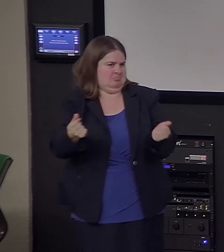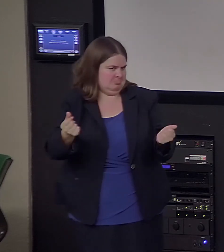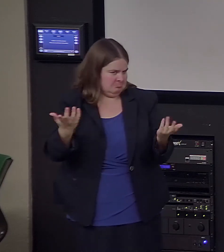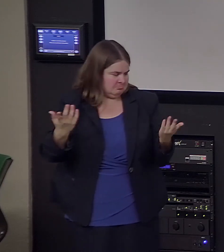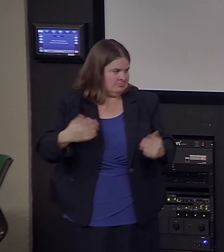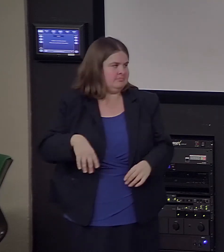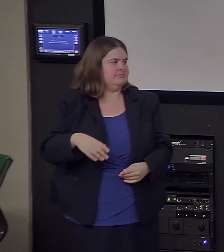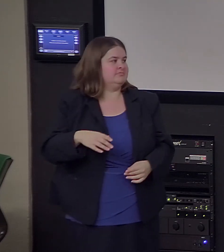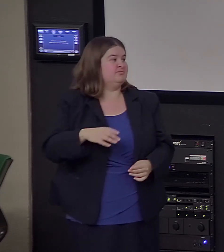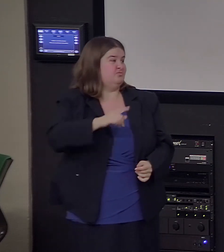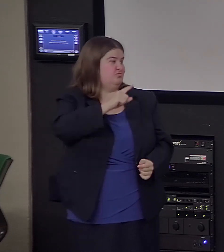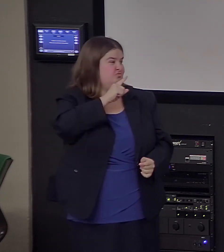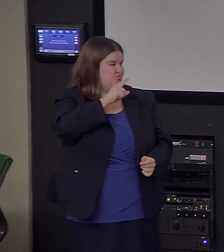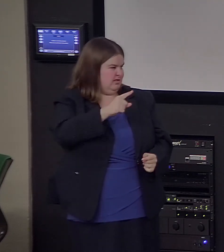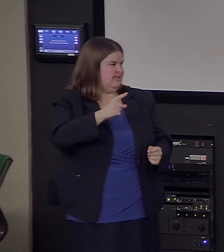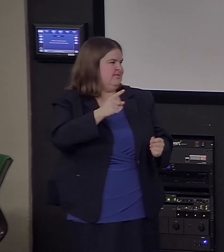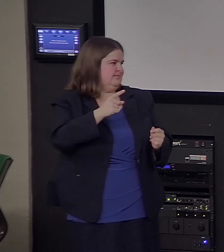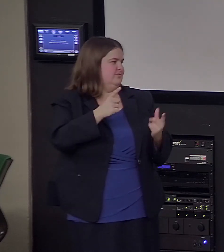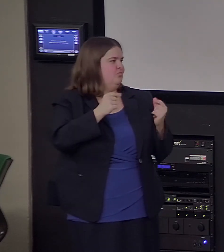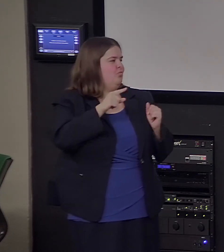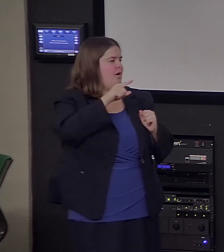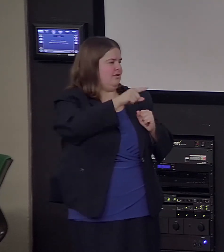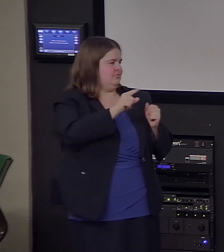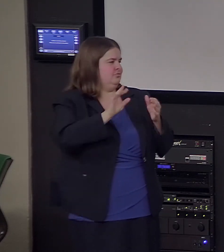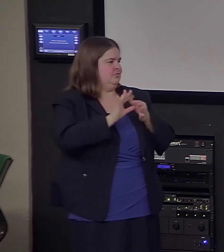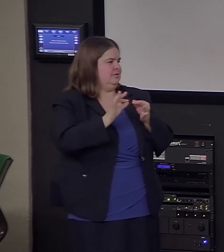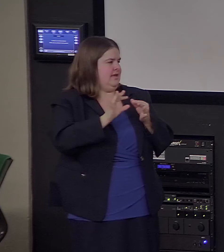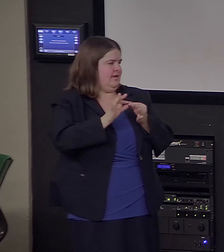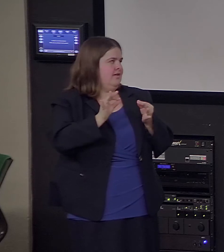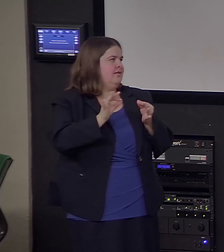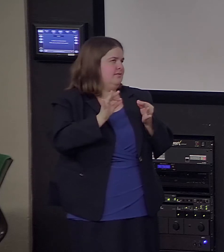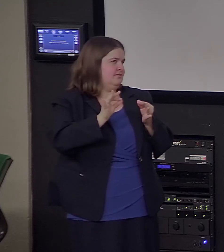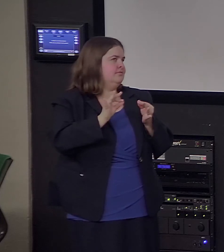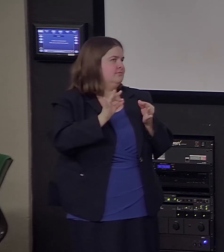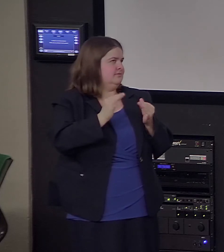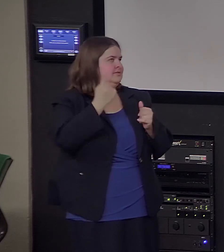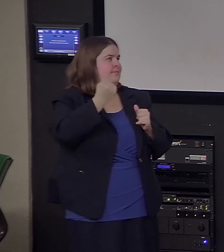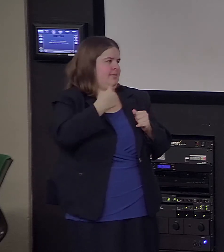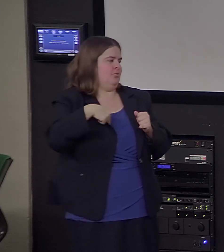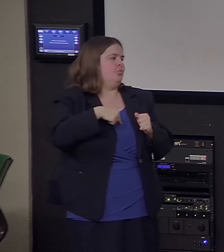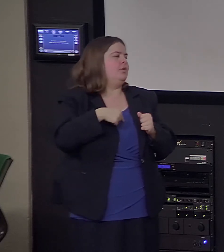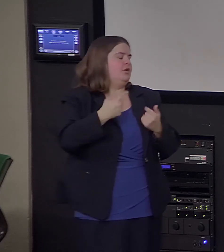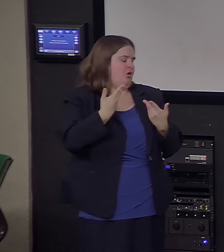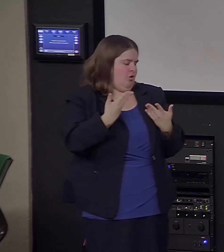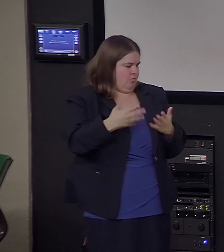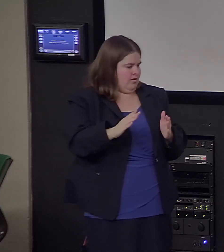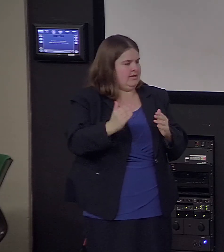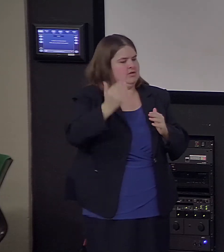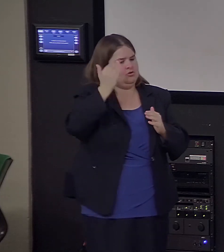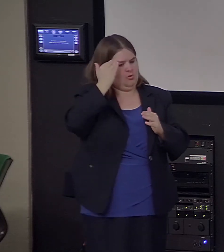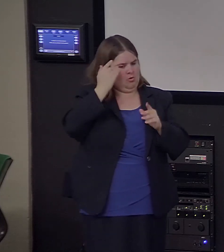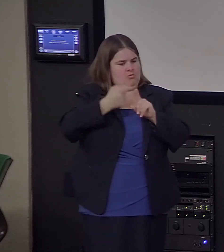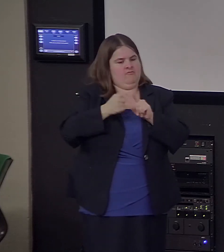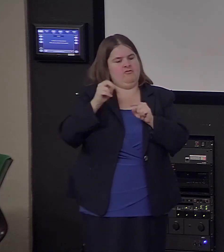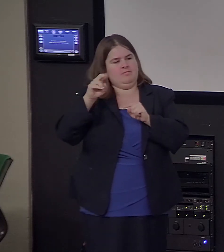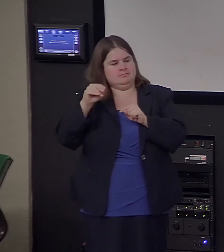Because really what you're saying is something we know from the neuroscience literature is